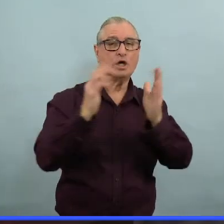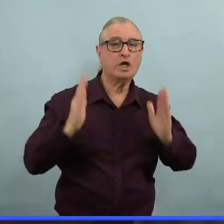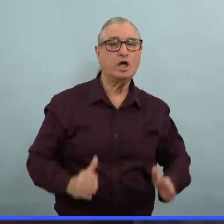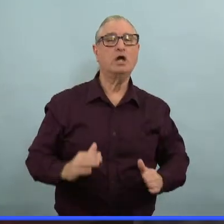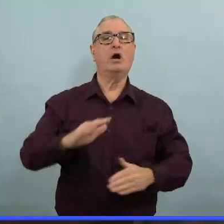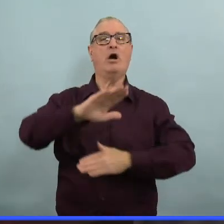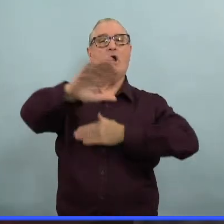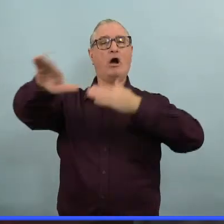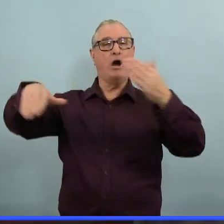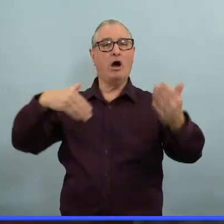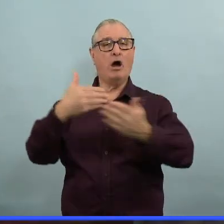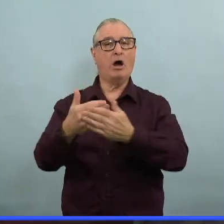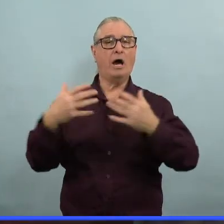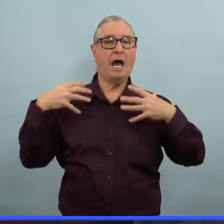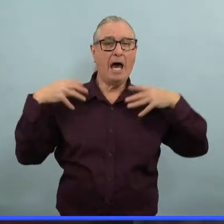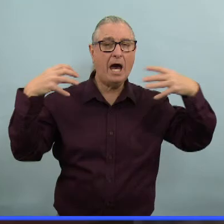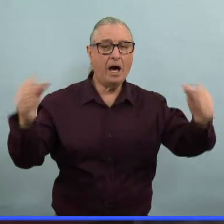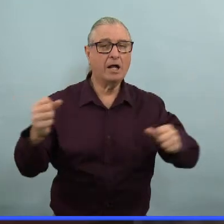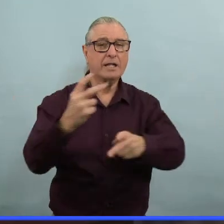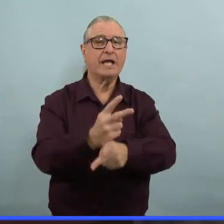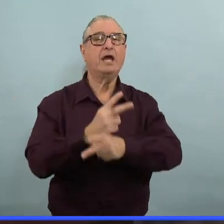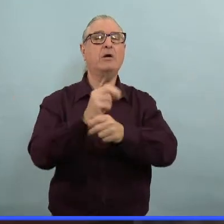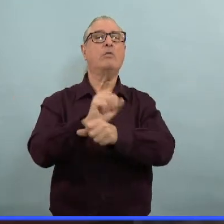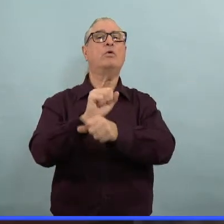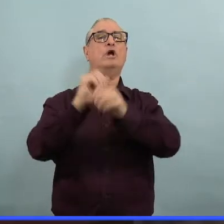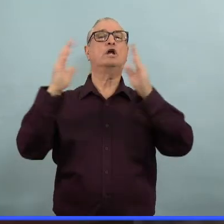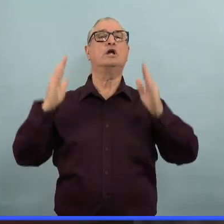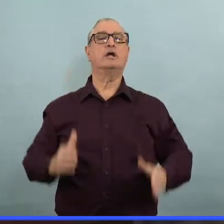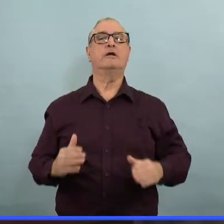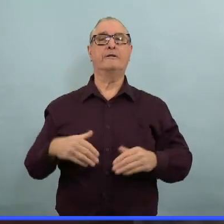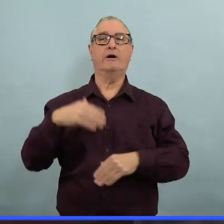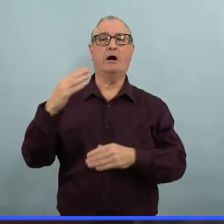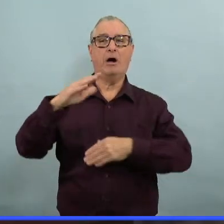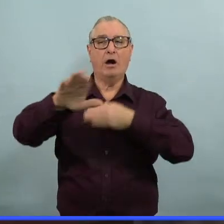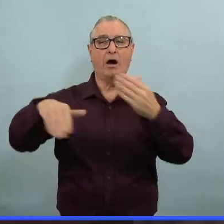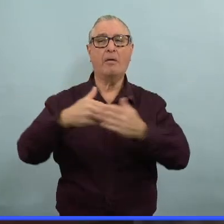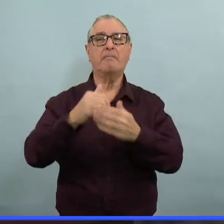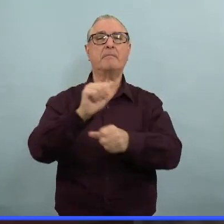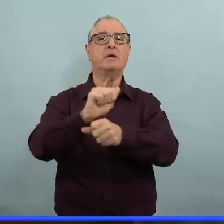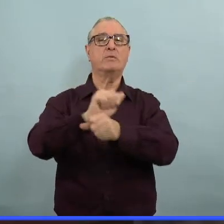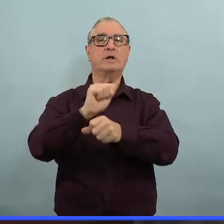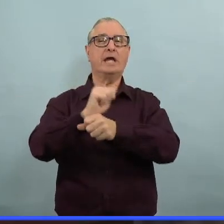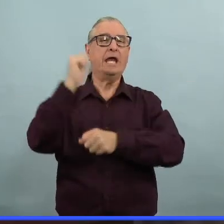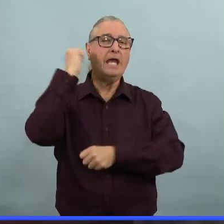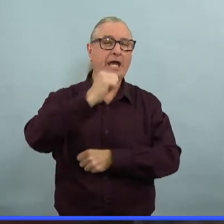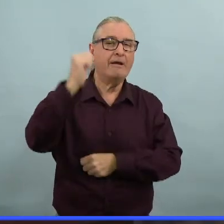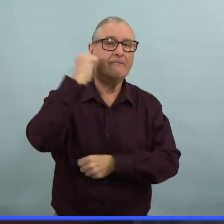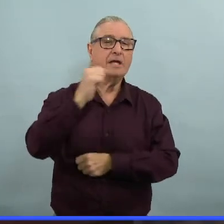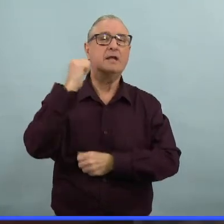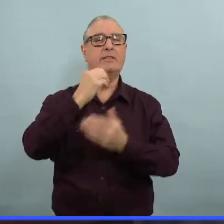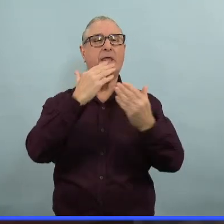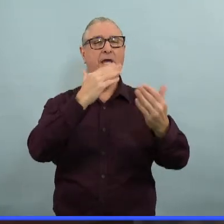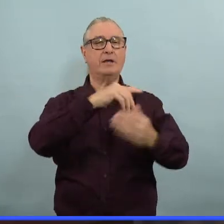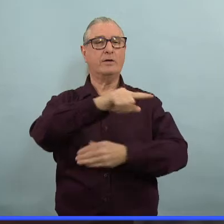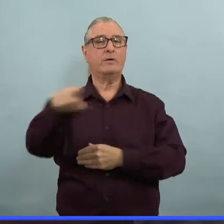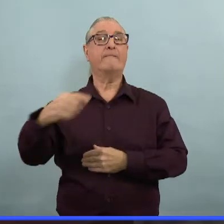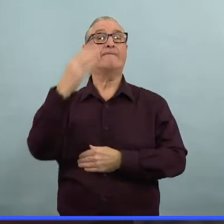this pandemic i am confident we will get through this together thank you to all of those manitobans